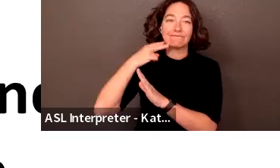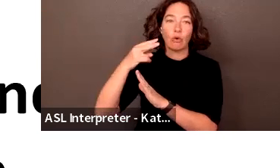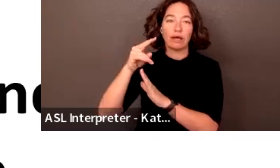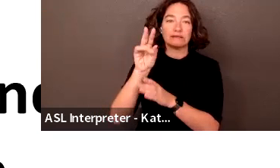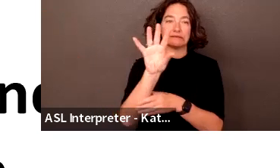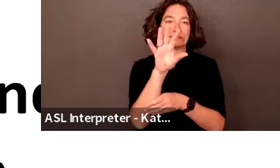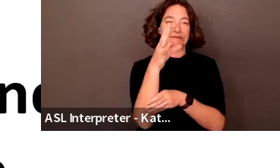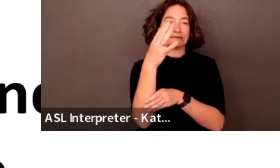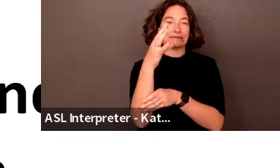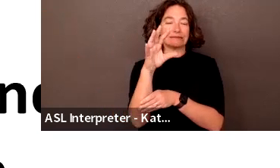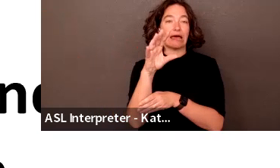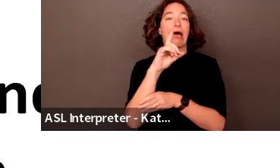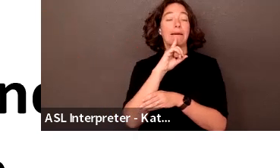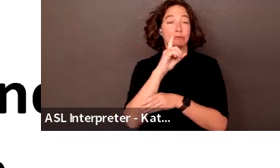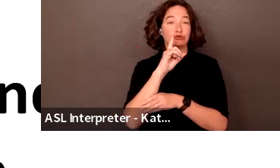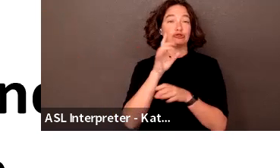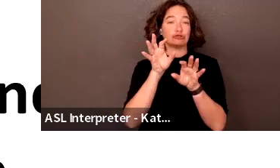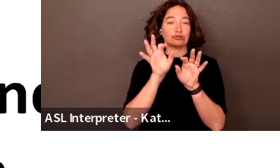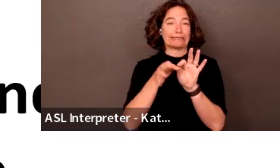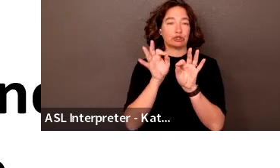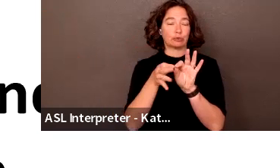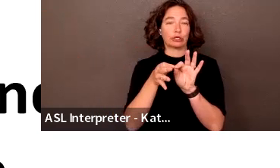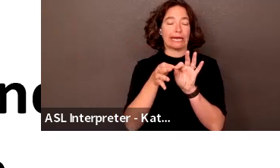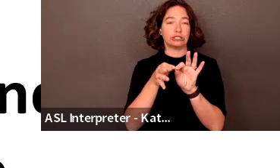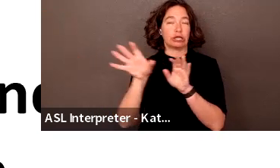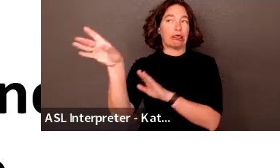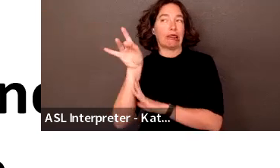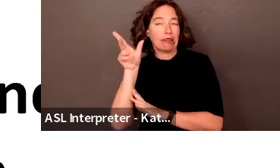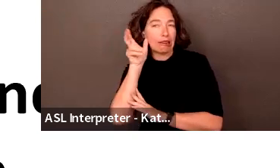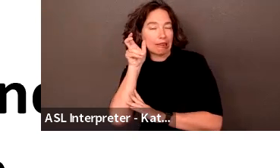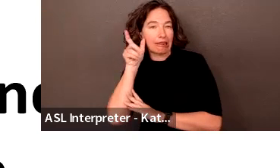asking you to limit your conversations at your tables because we do have a